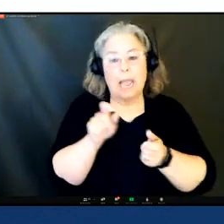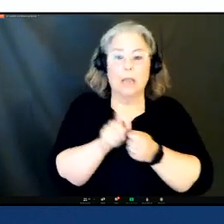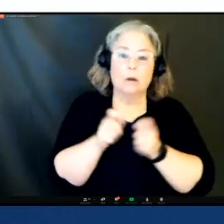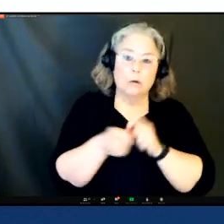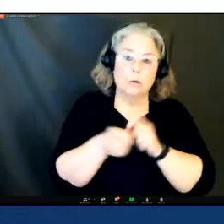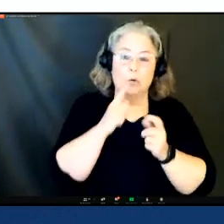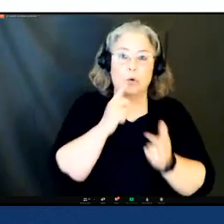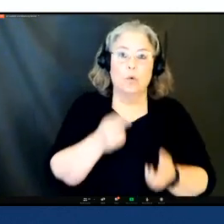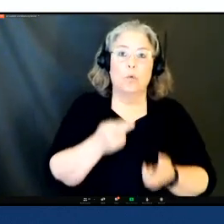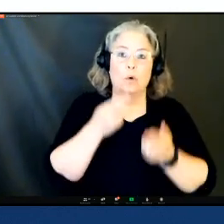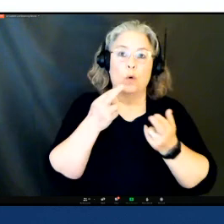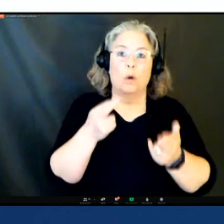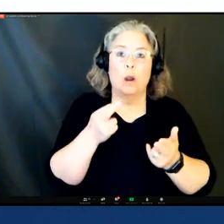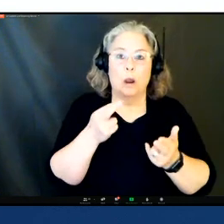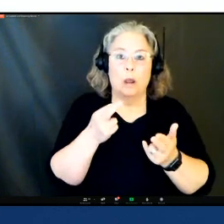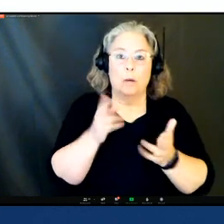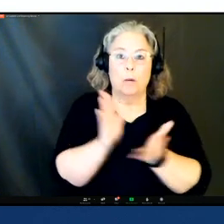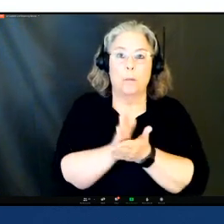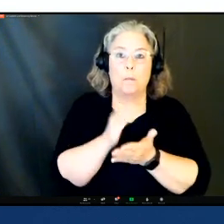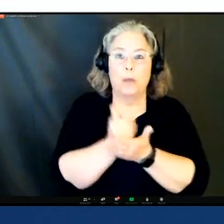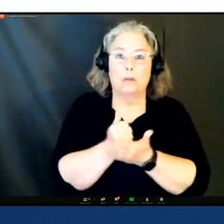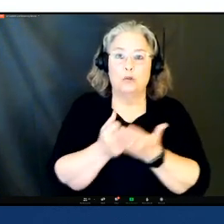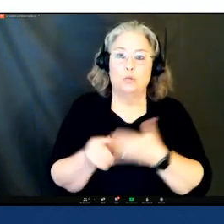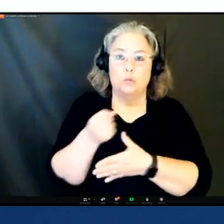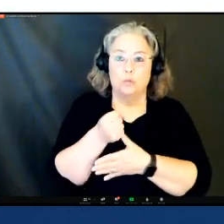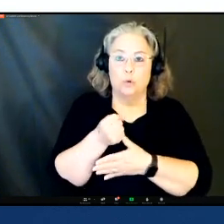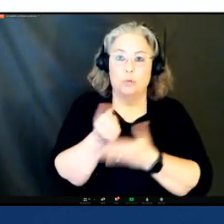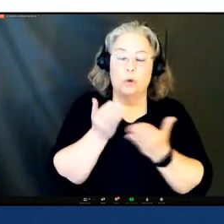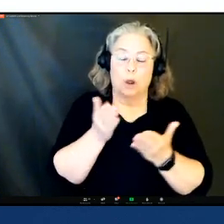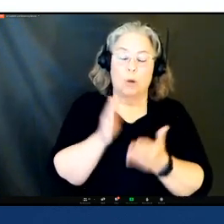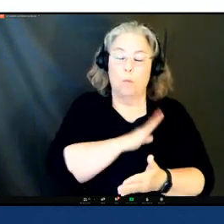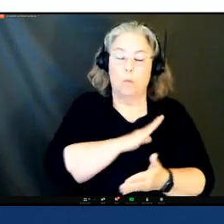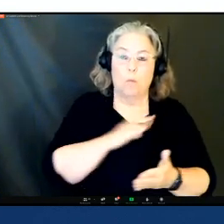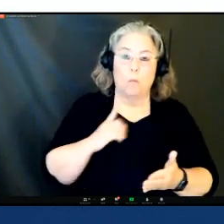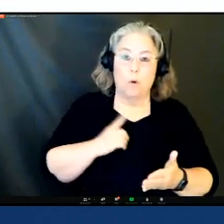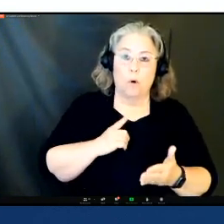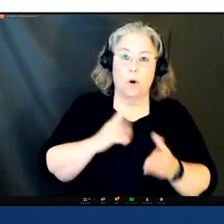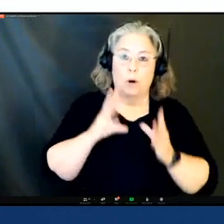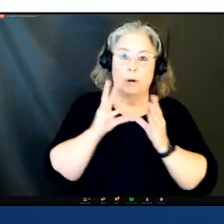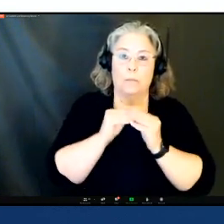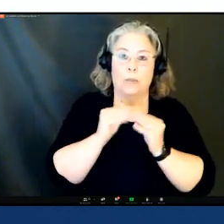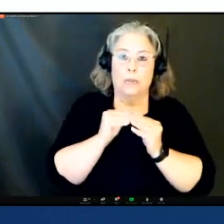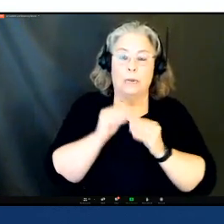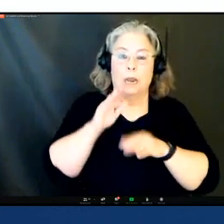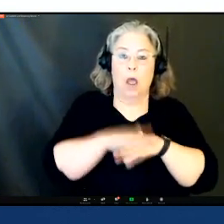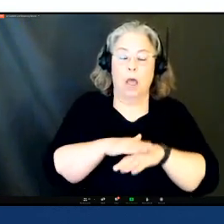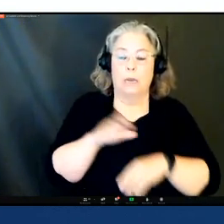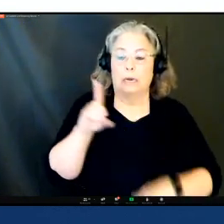budget priorities to be presented at the board meeting on December eight.